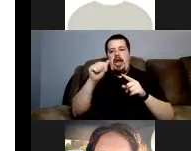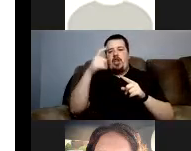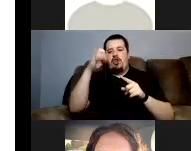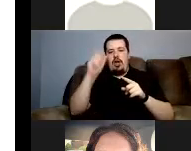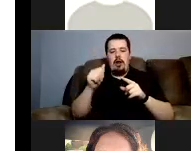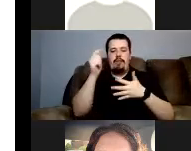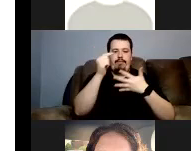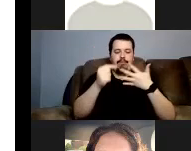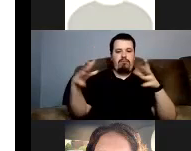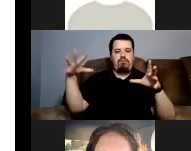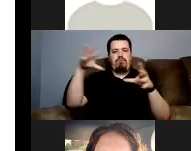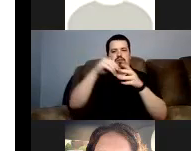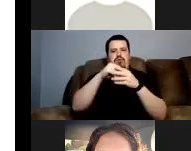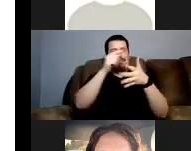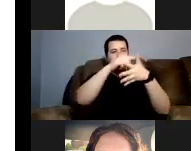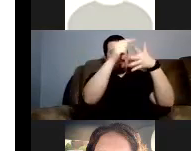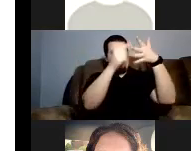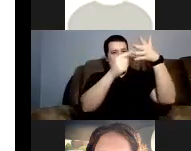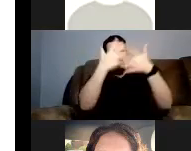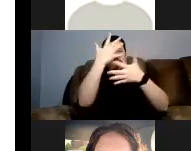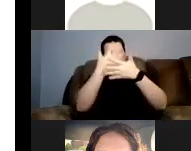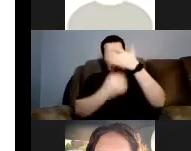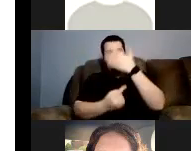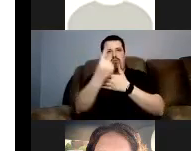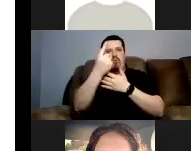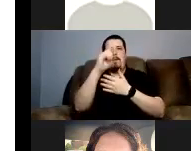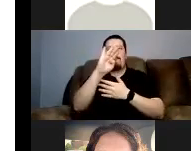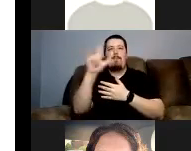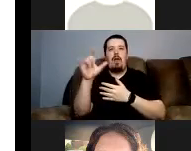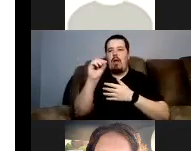what's called an omnibus bill. So it's all these different things related to COVID in one bill.